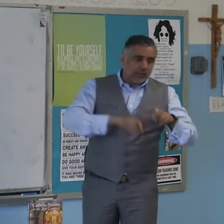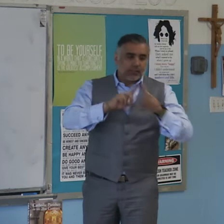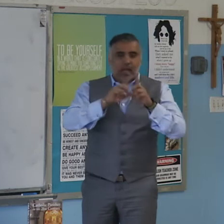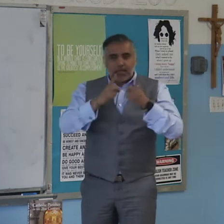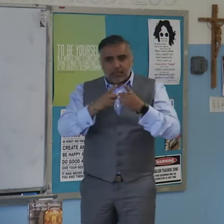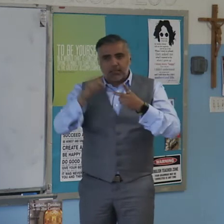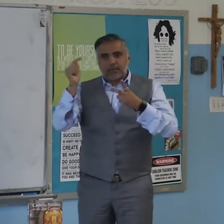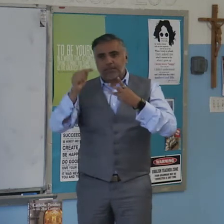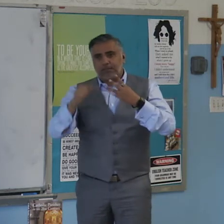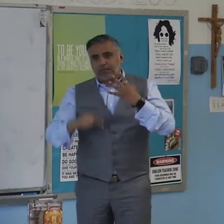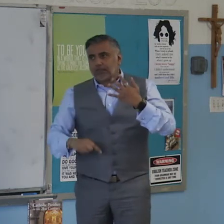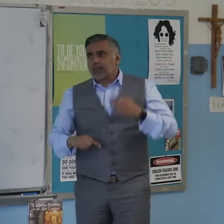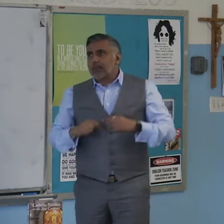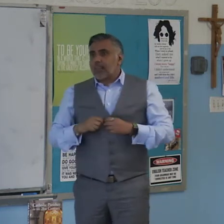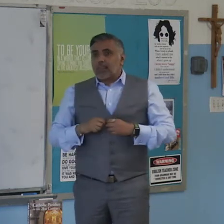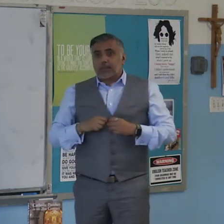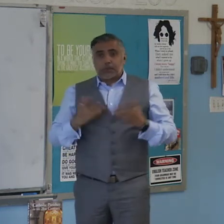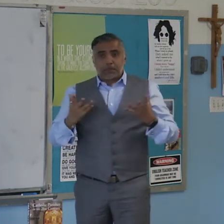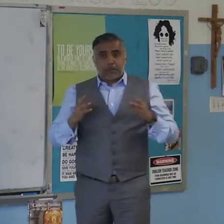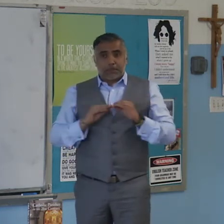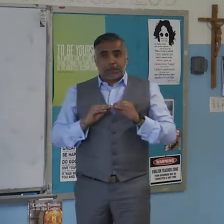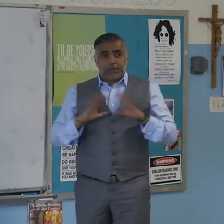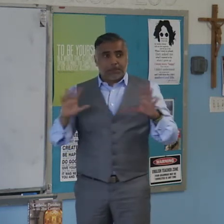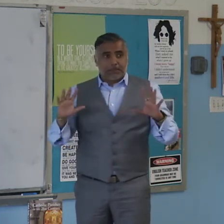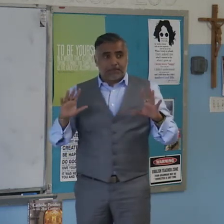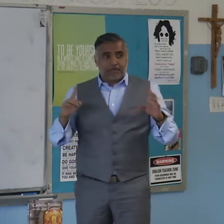Charities. Questions?